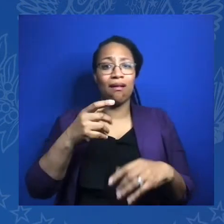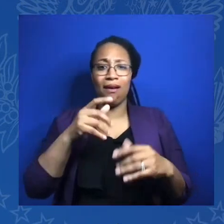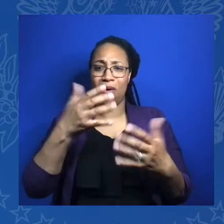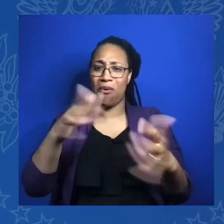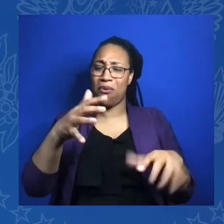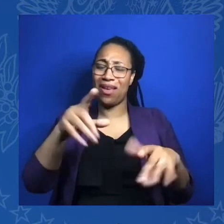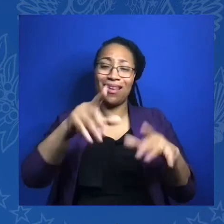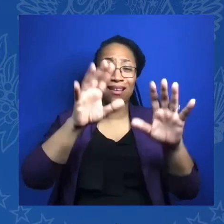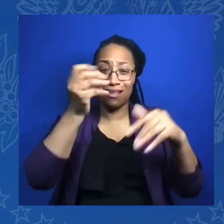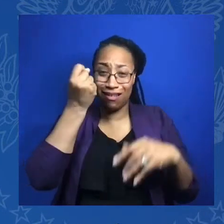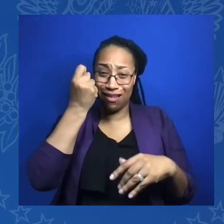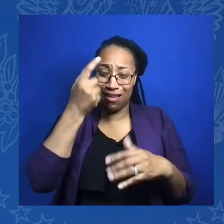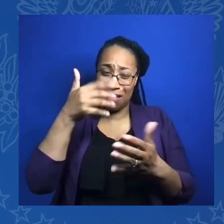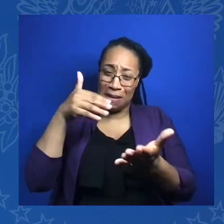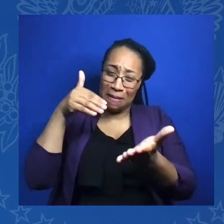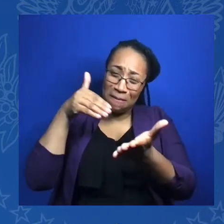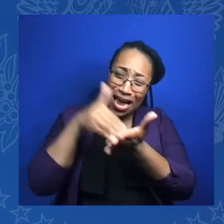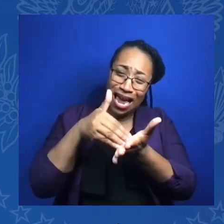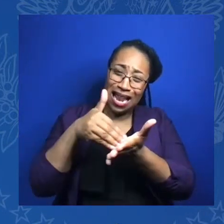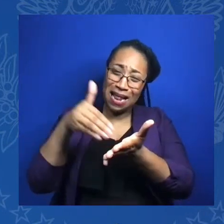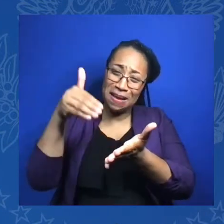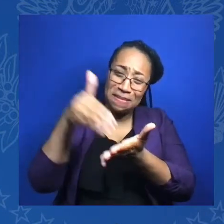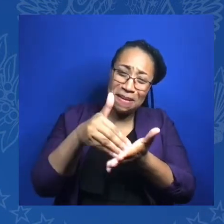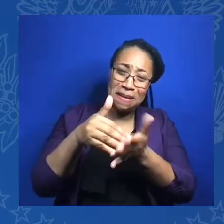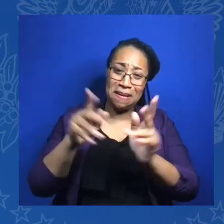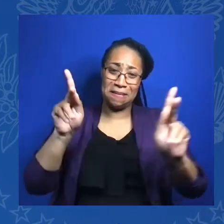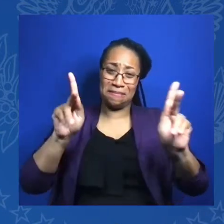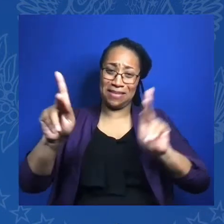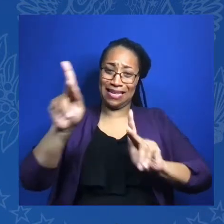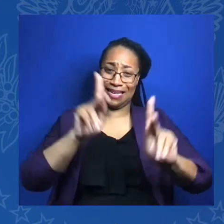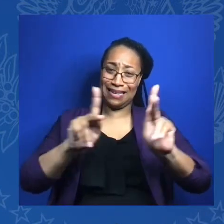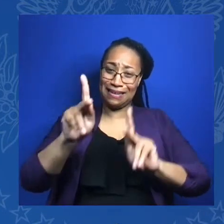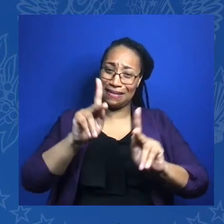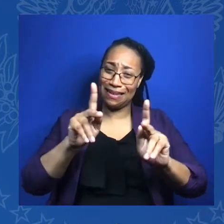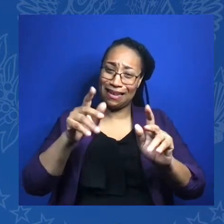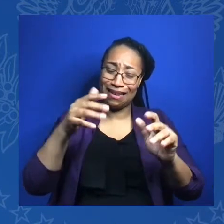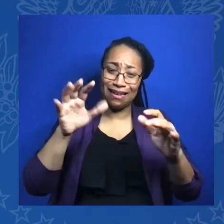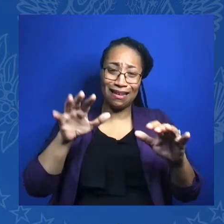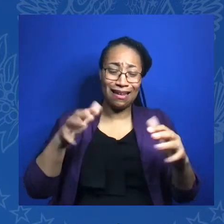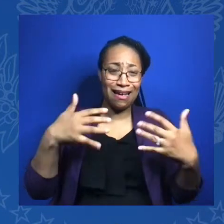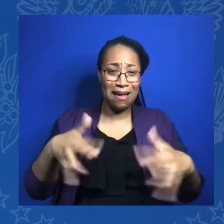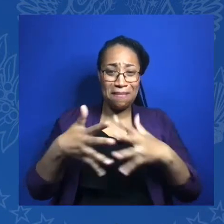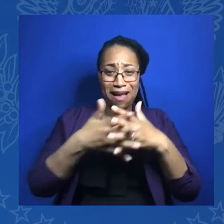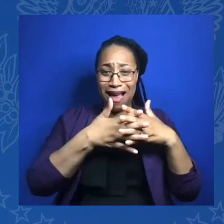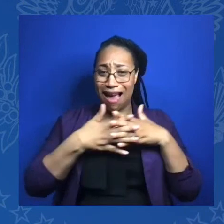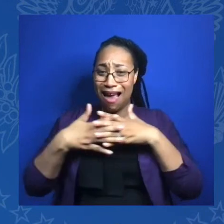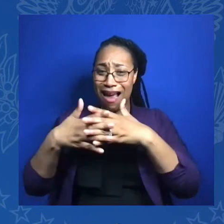Gwen understood that the louder the noise, the more it's on all of us to cut through the noise